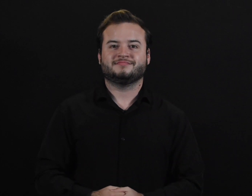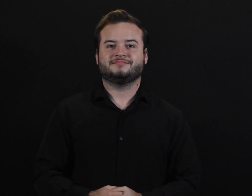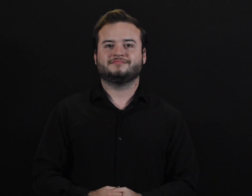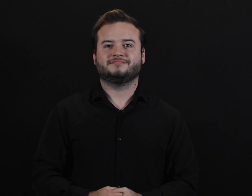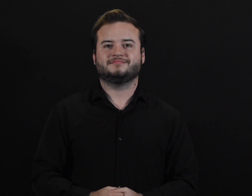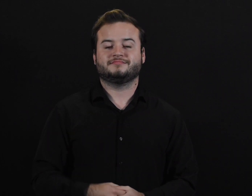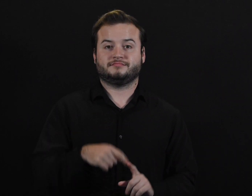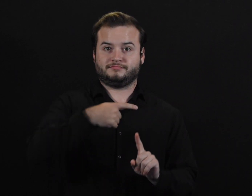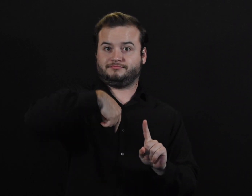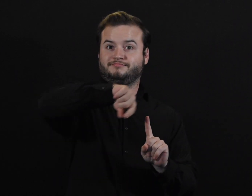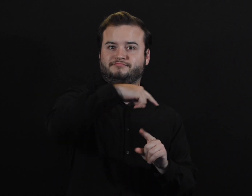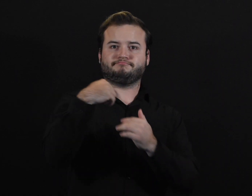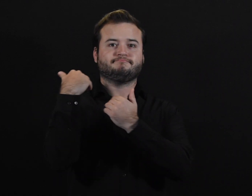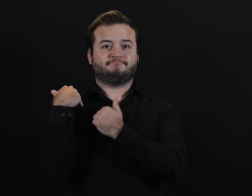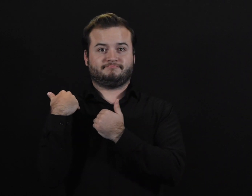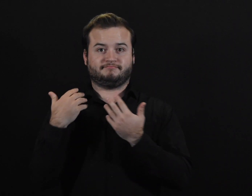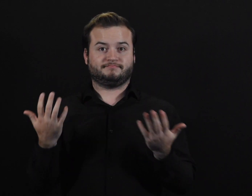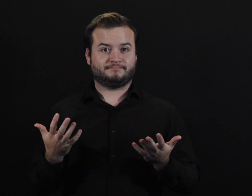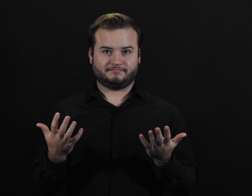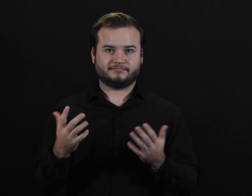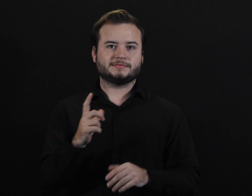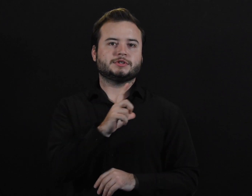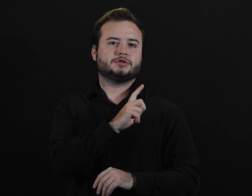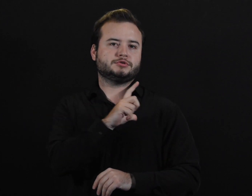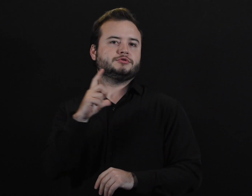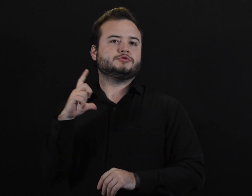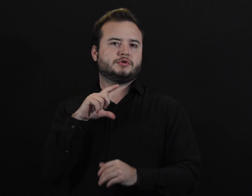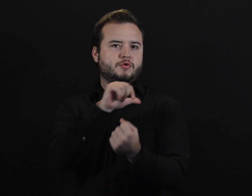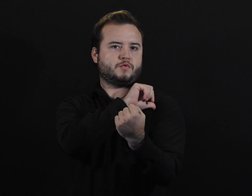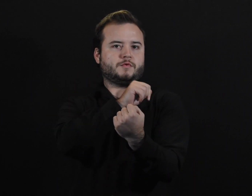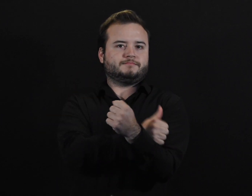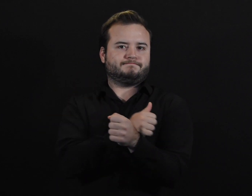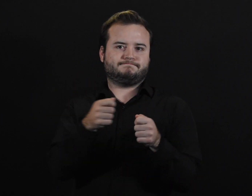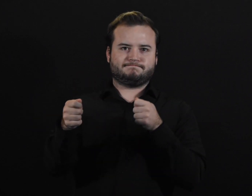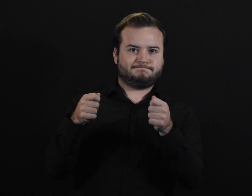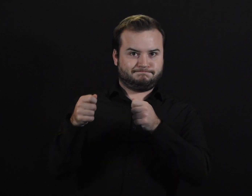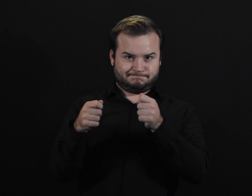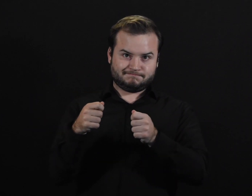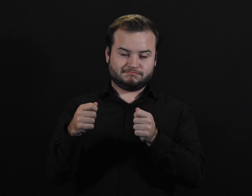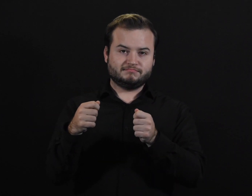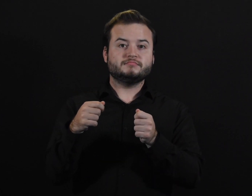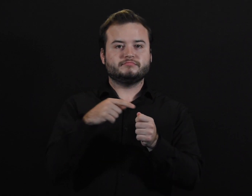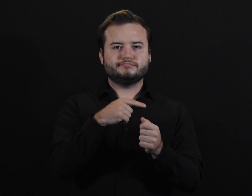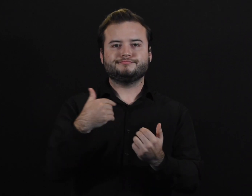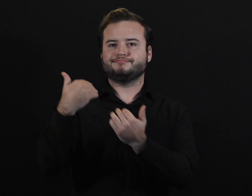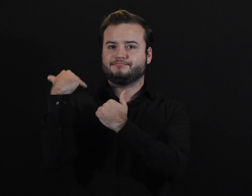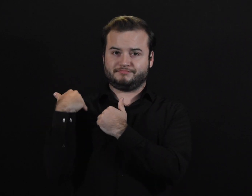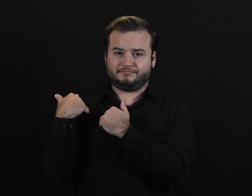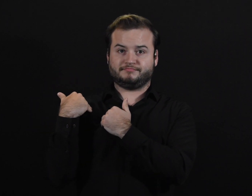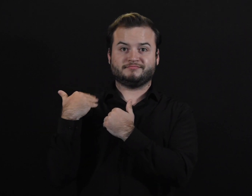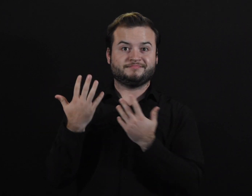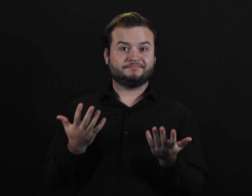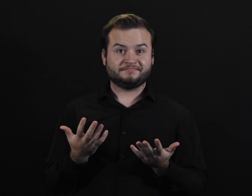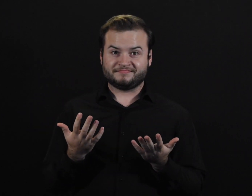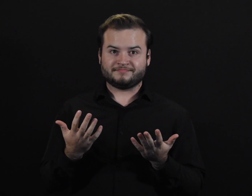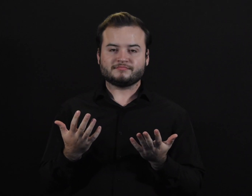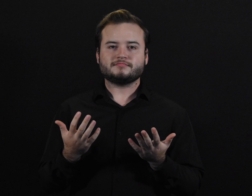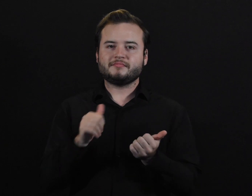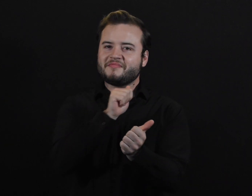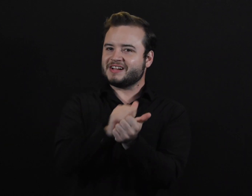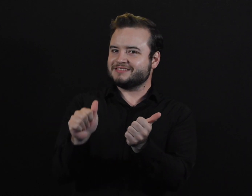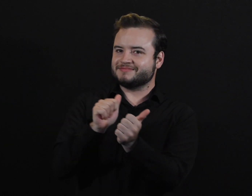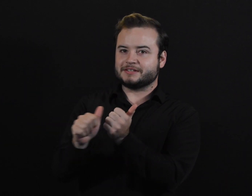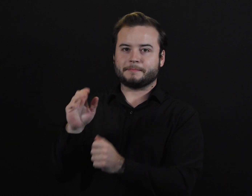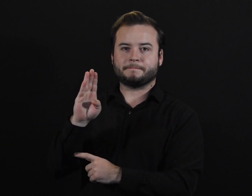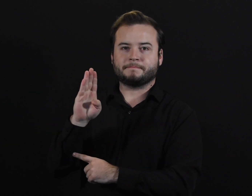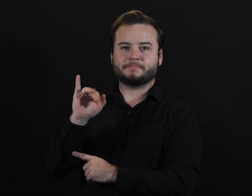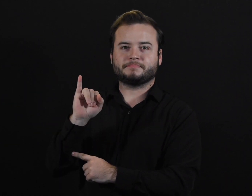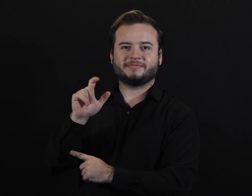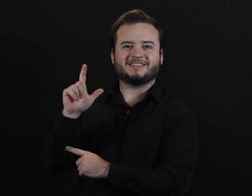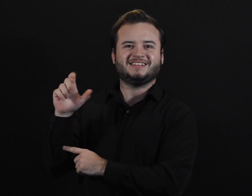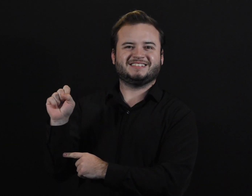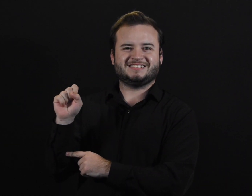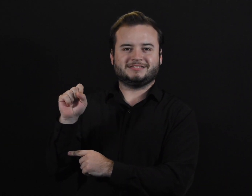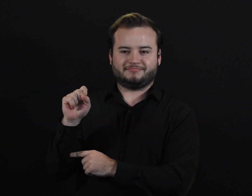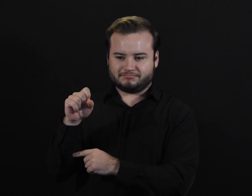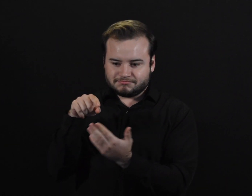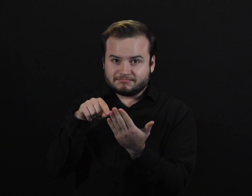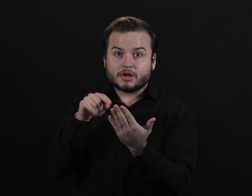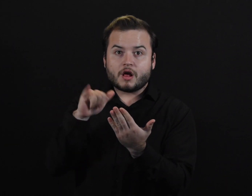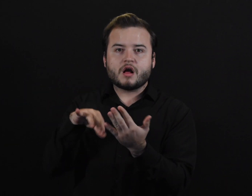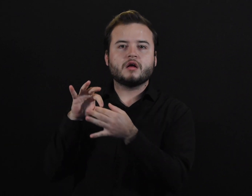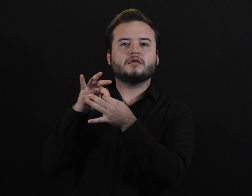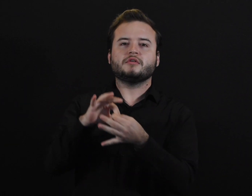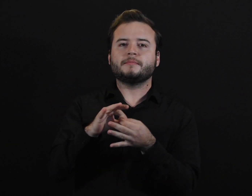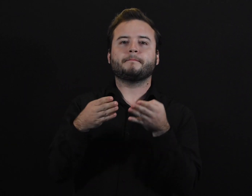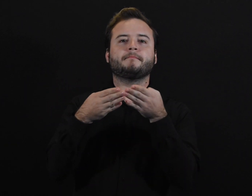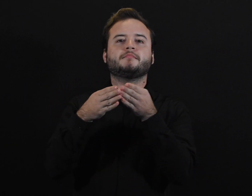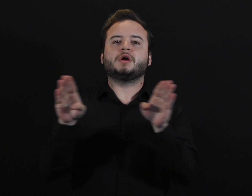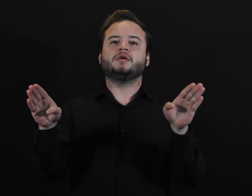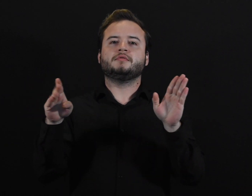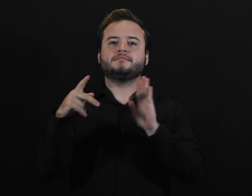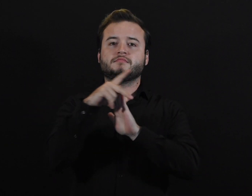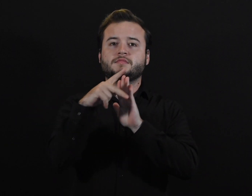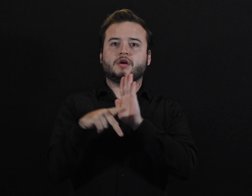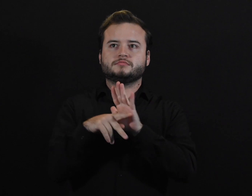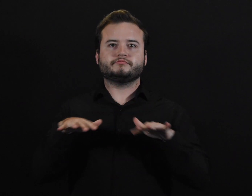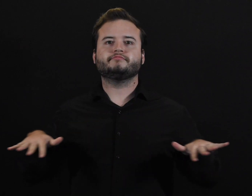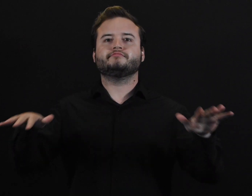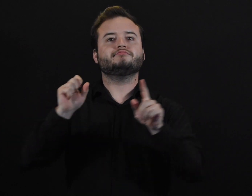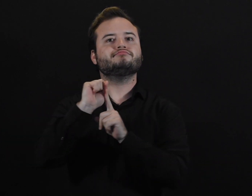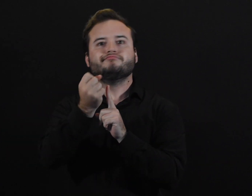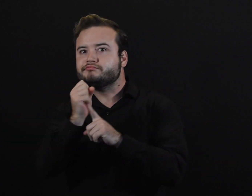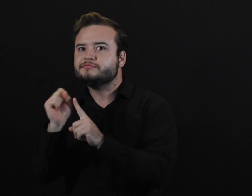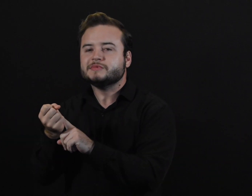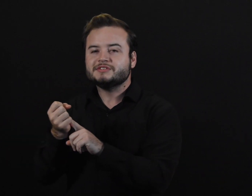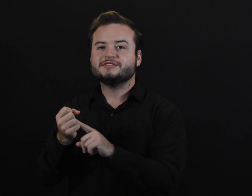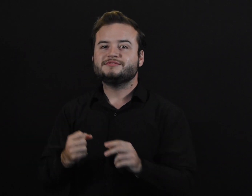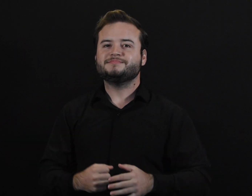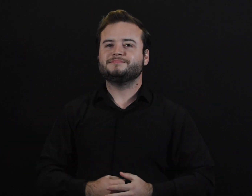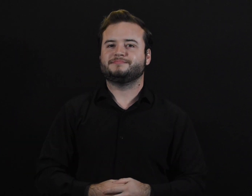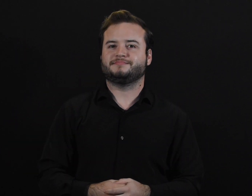State senators have legislative authority and responsibilities include passing bills on public policy matters,